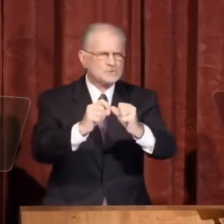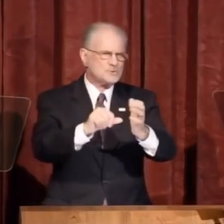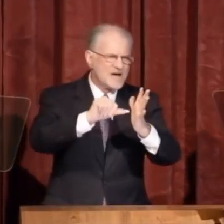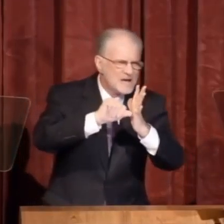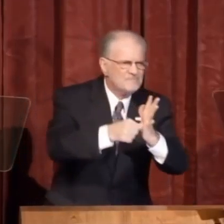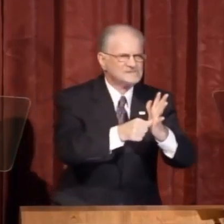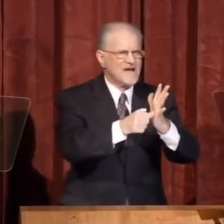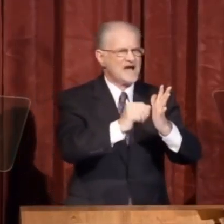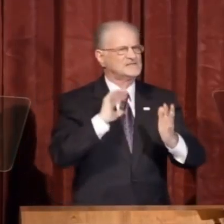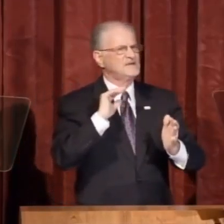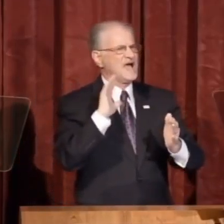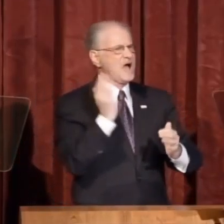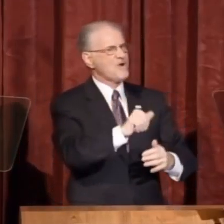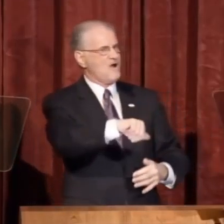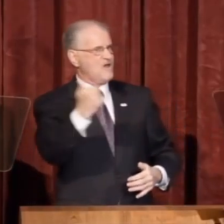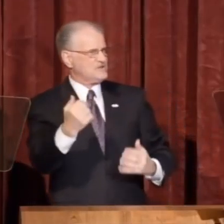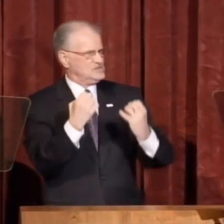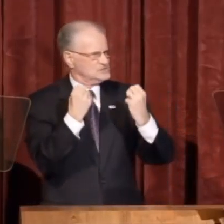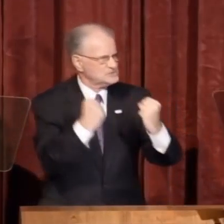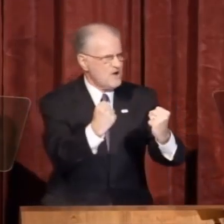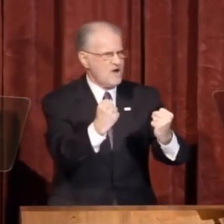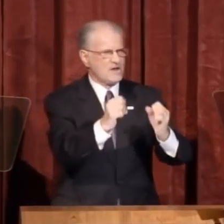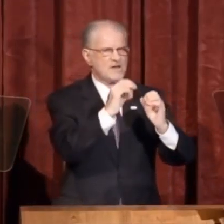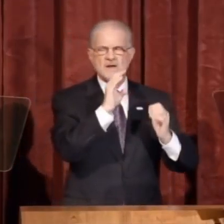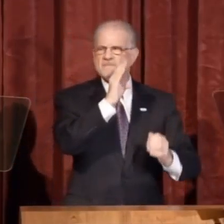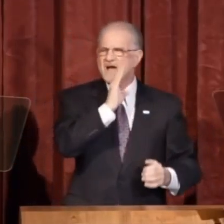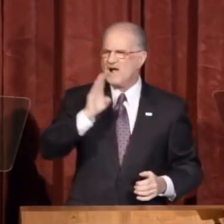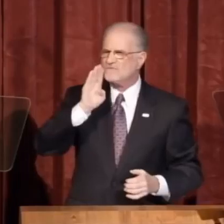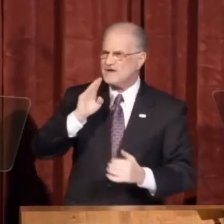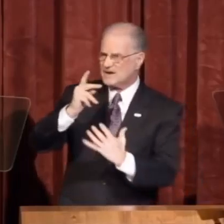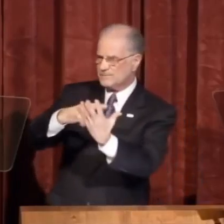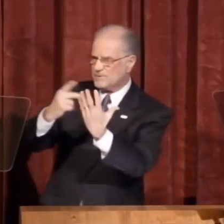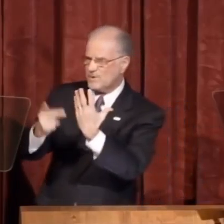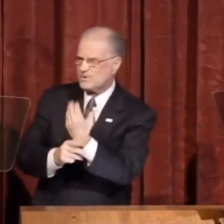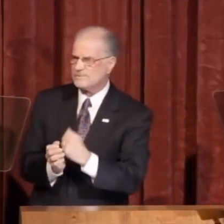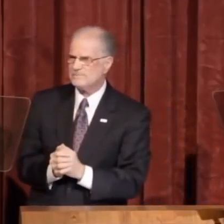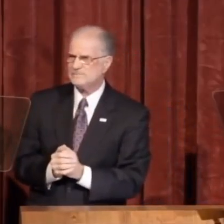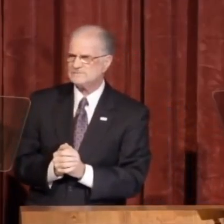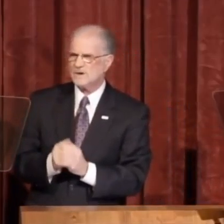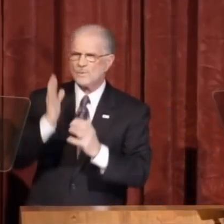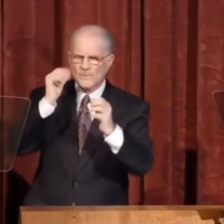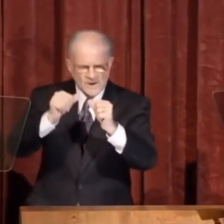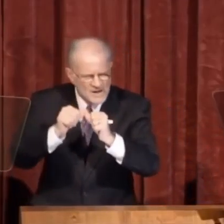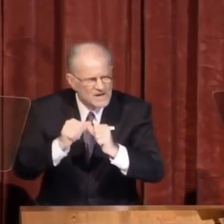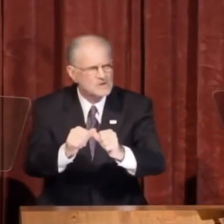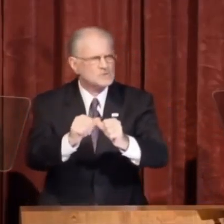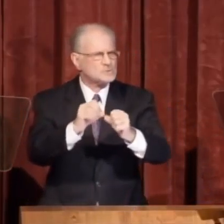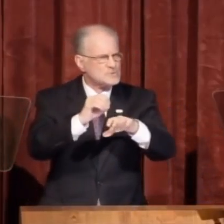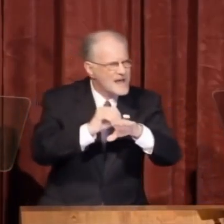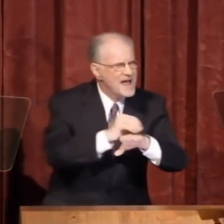They will improve students' confidence and abilities for graduate work.